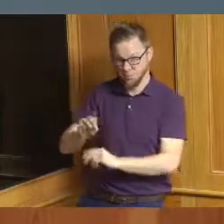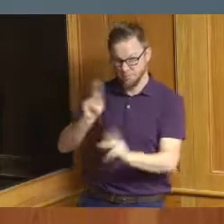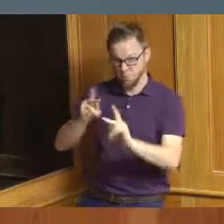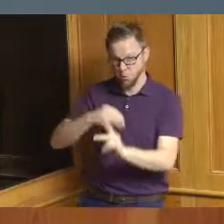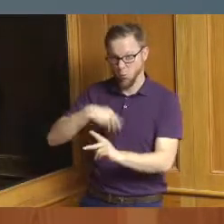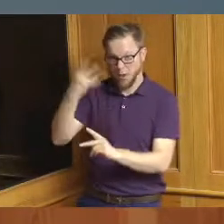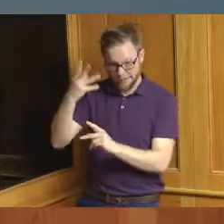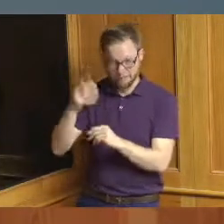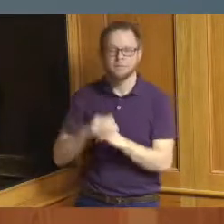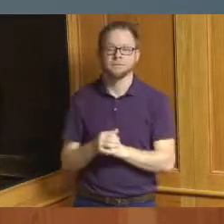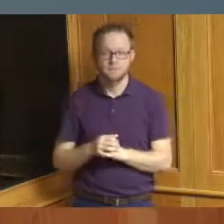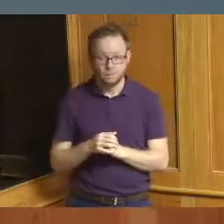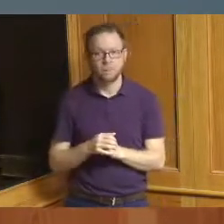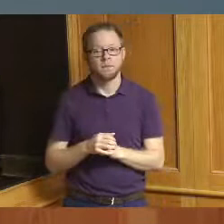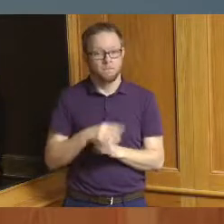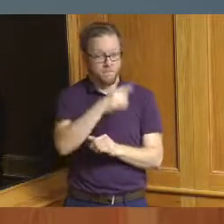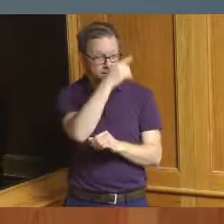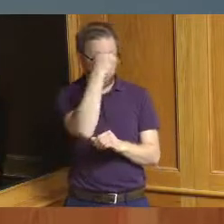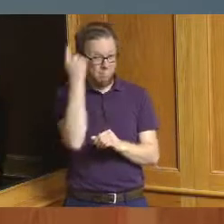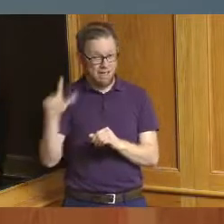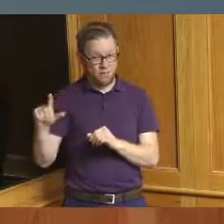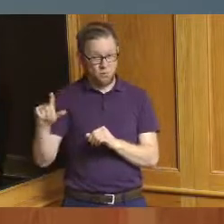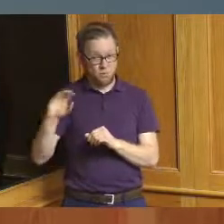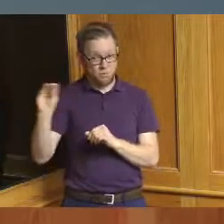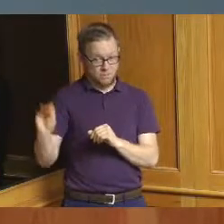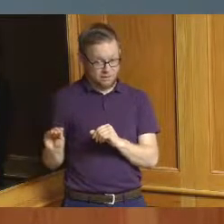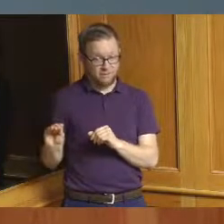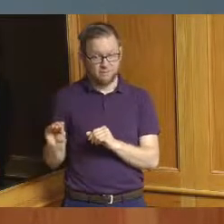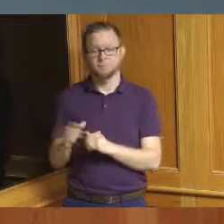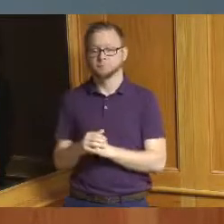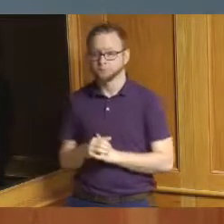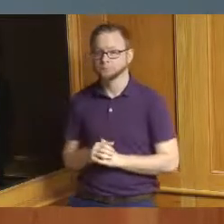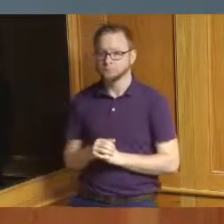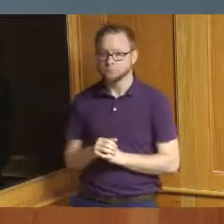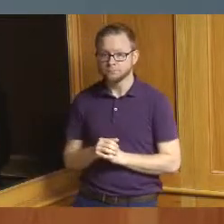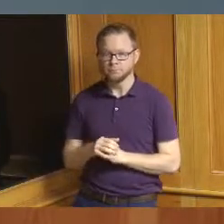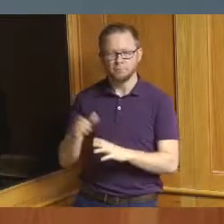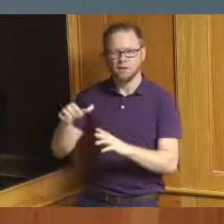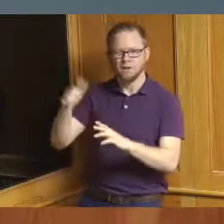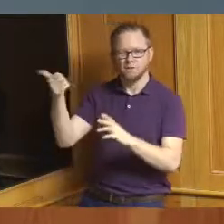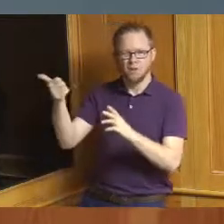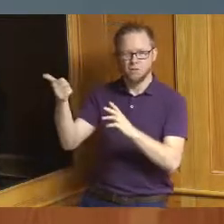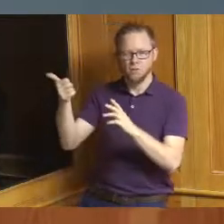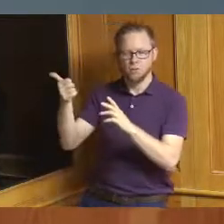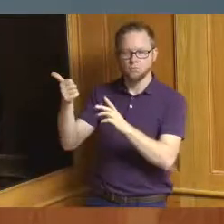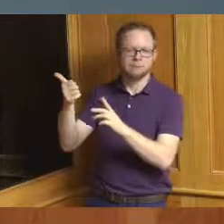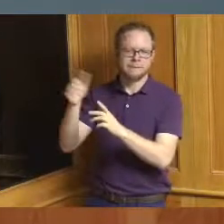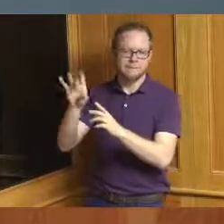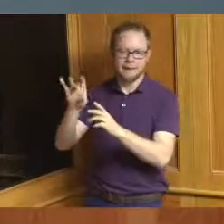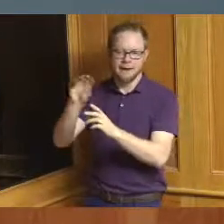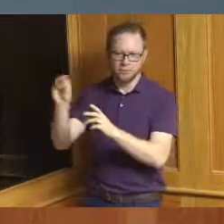non-Hispanic black 21 percent and non-Hispanic other was eight percent and it goes down from